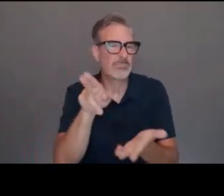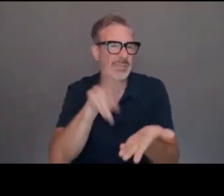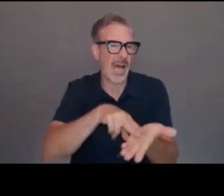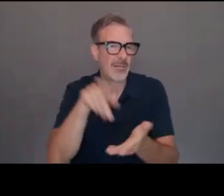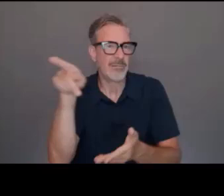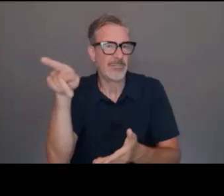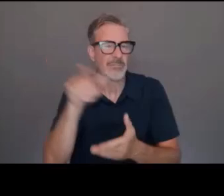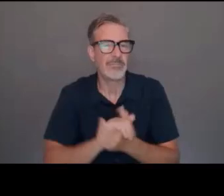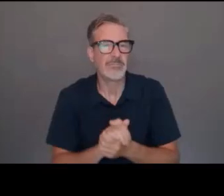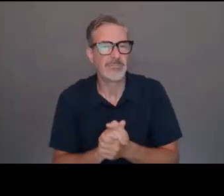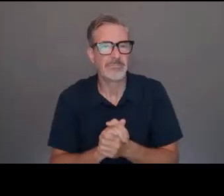So please check those out as well.